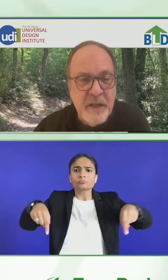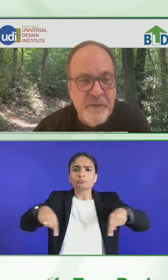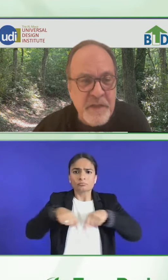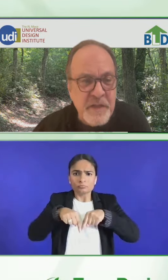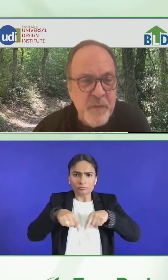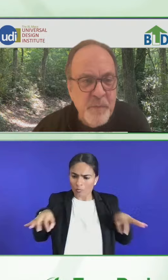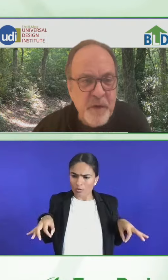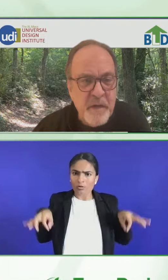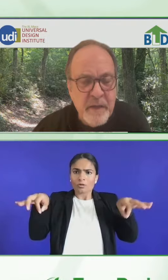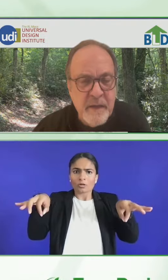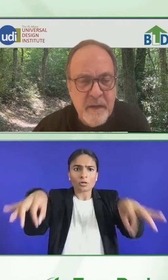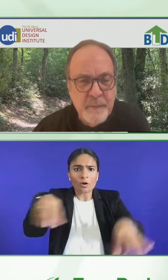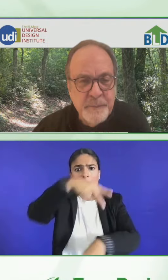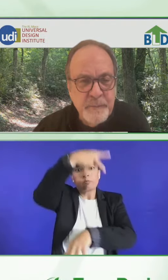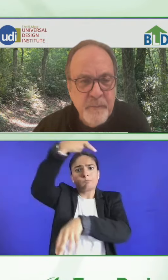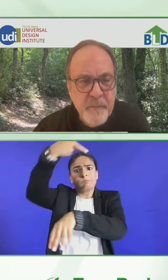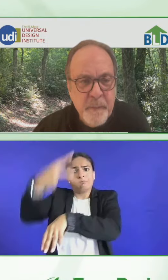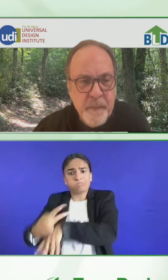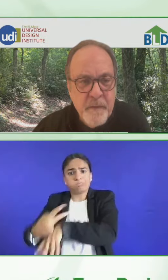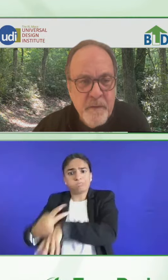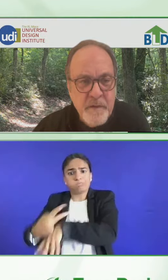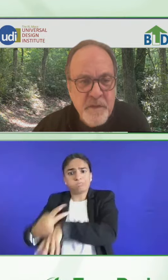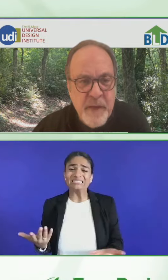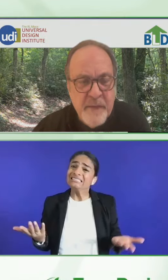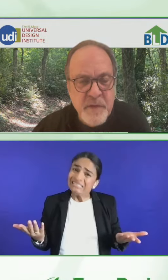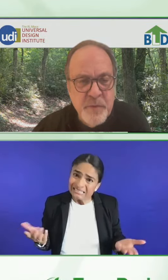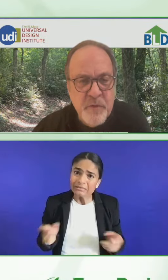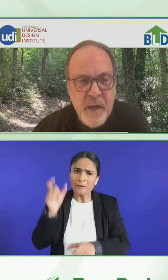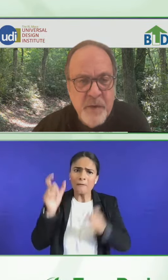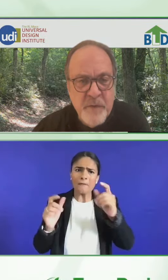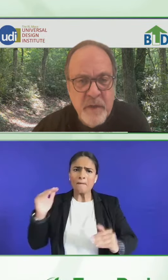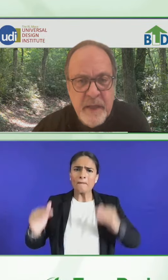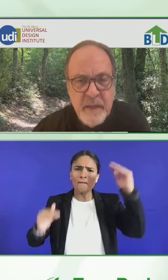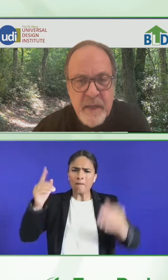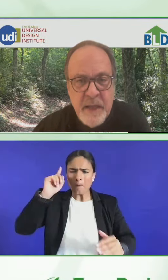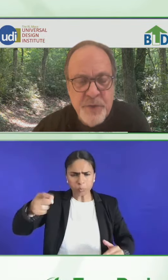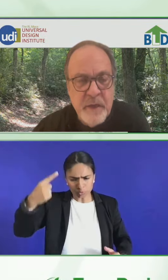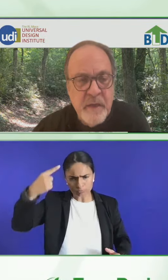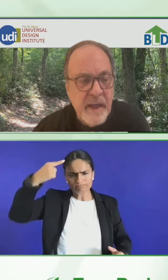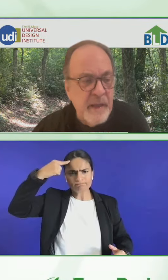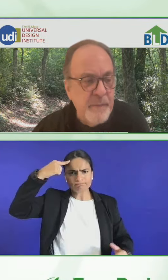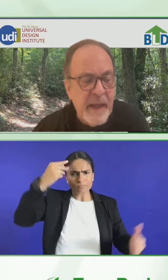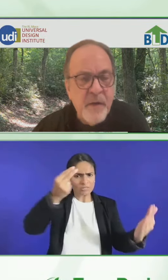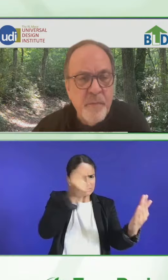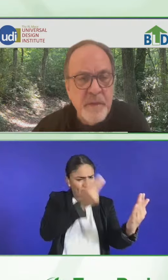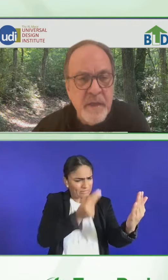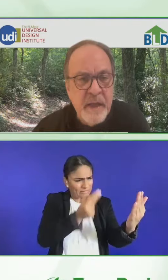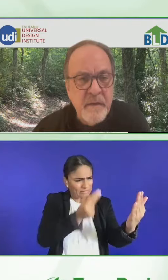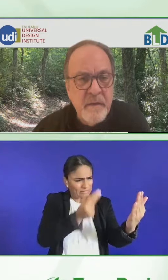likelihood - so we have some drama related to ageing and about home design.